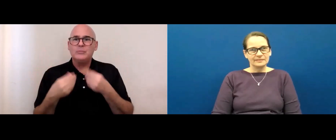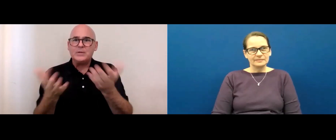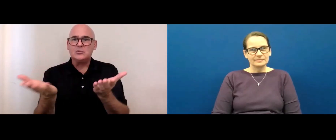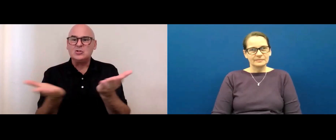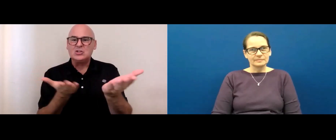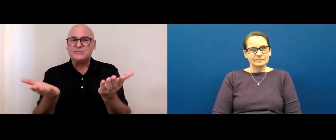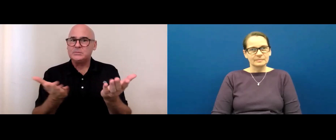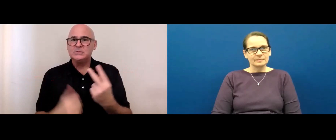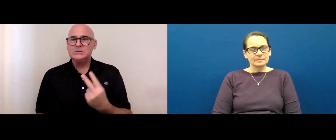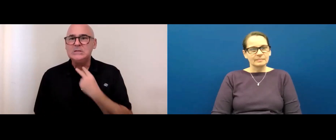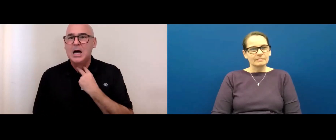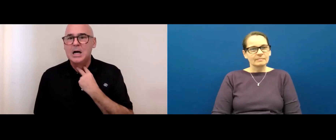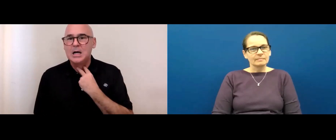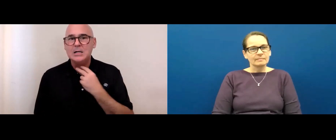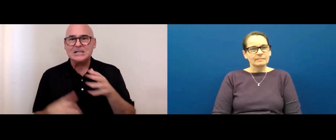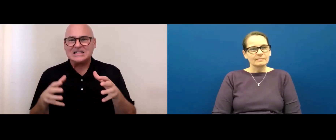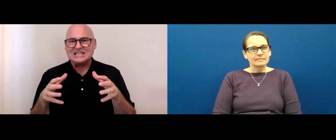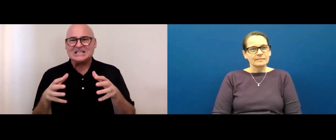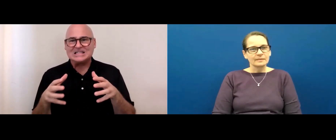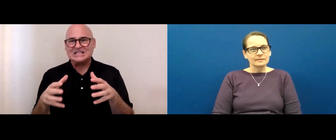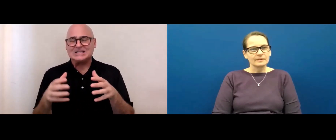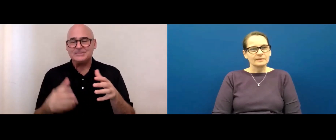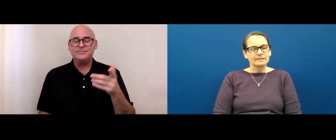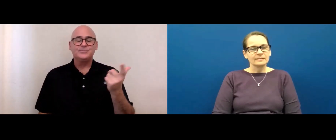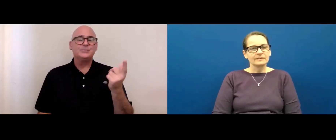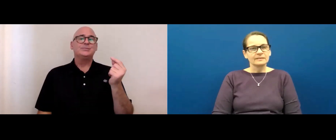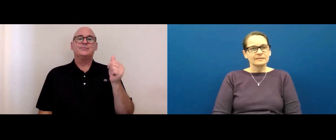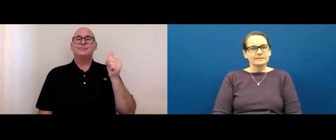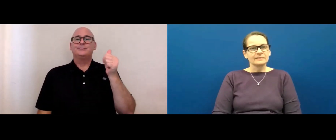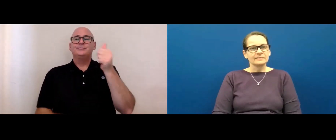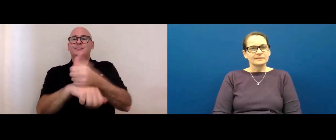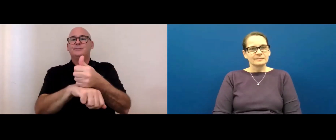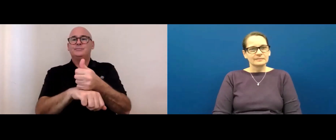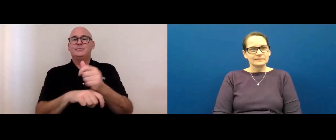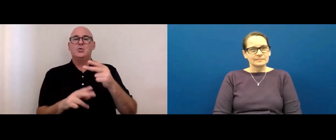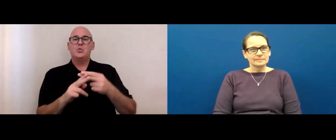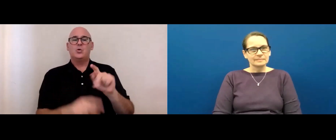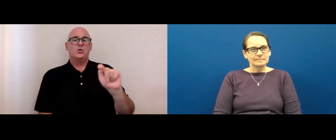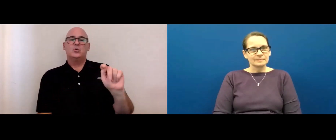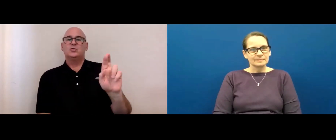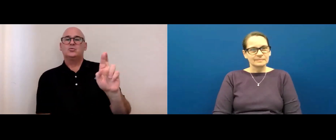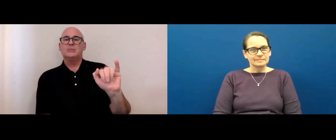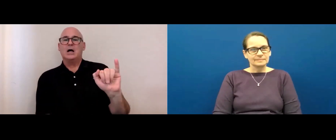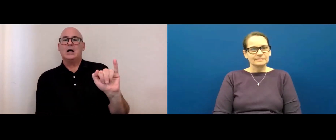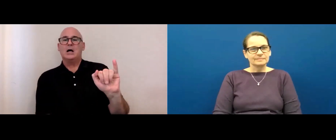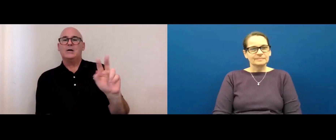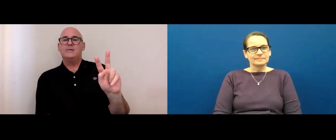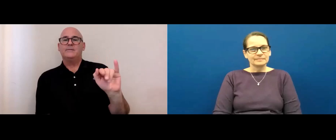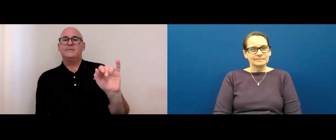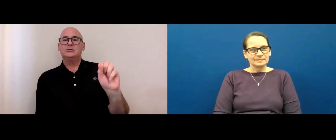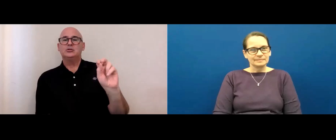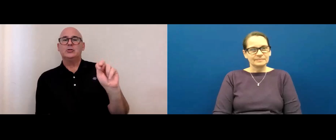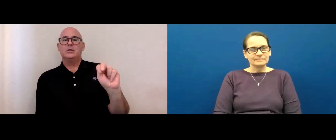trying to make things work was difficult because of the three different groups so we came up with